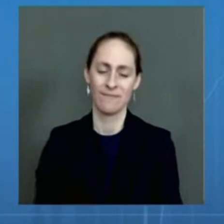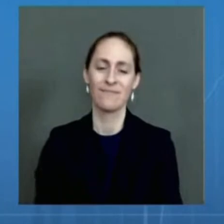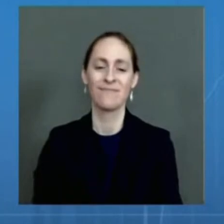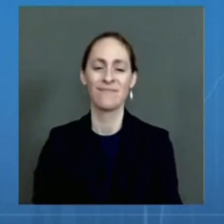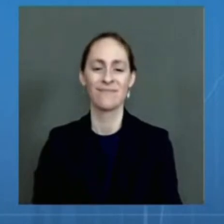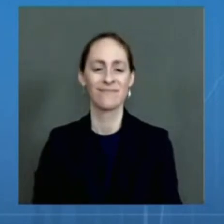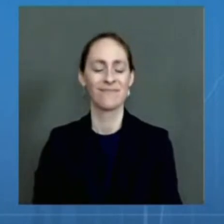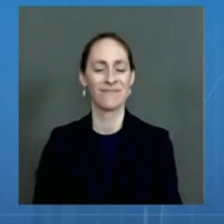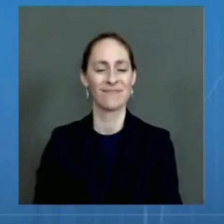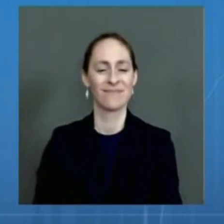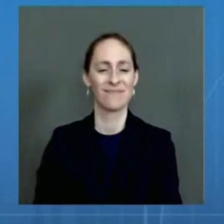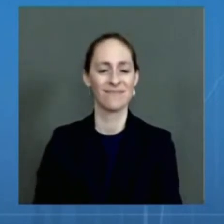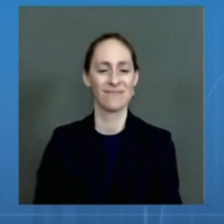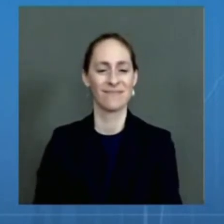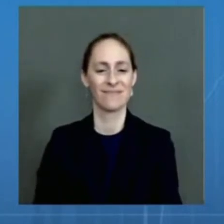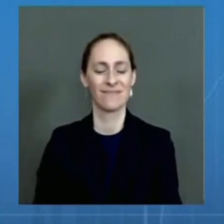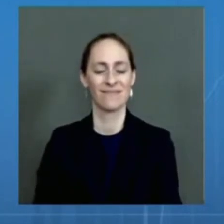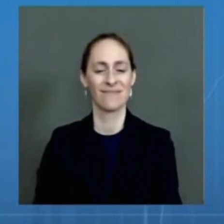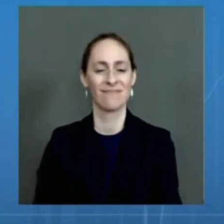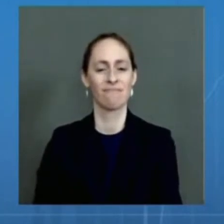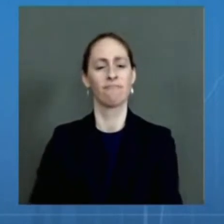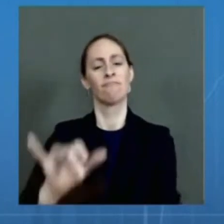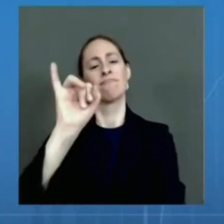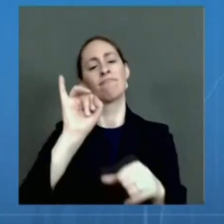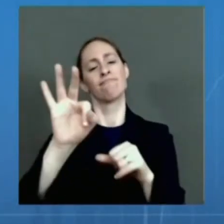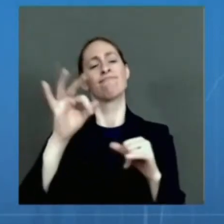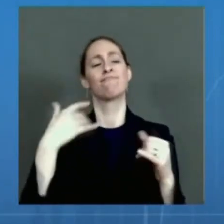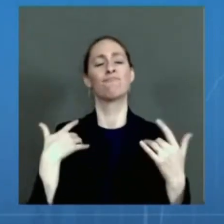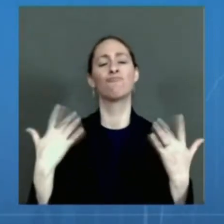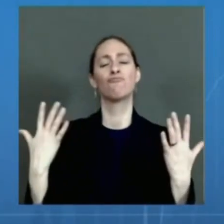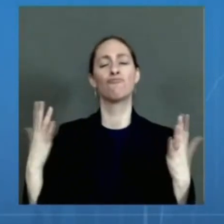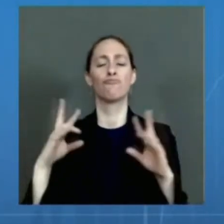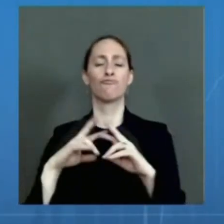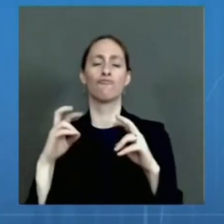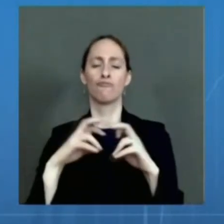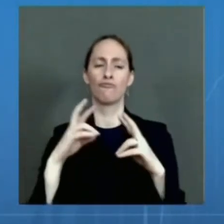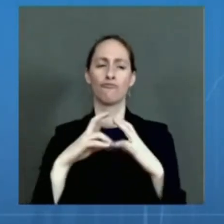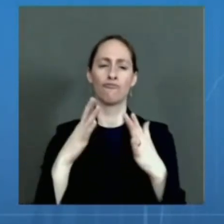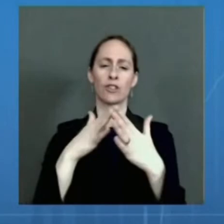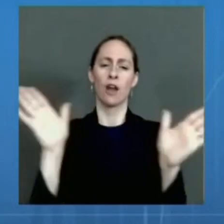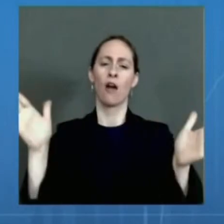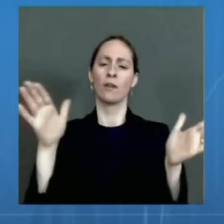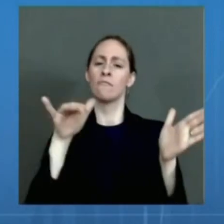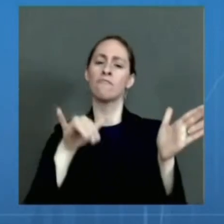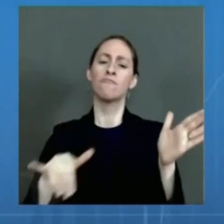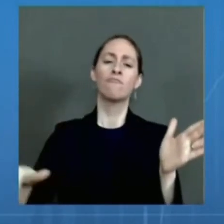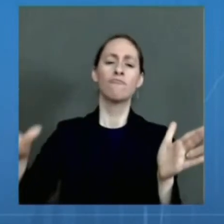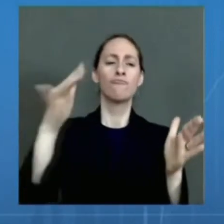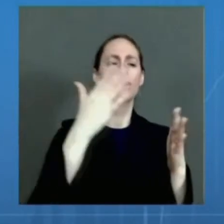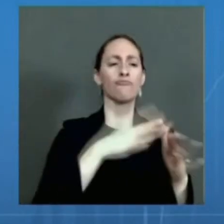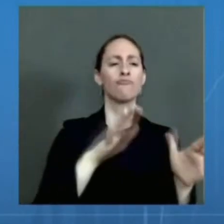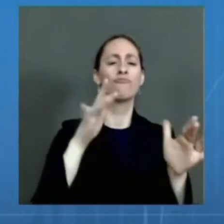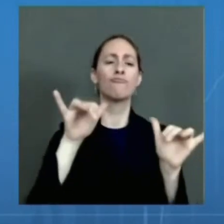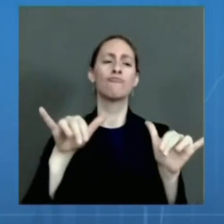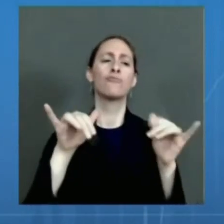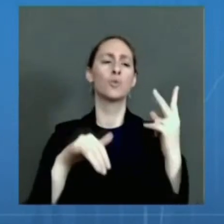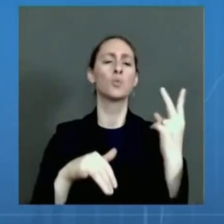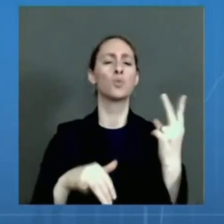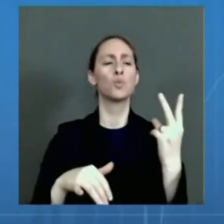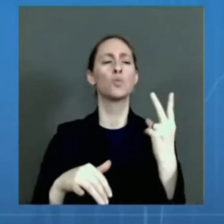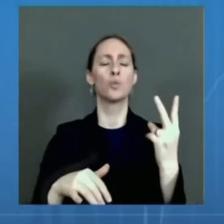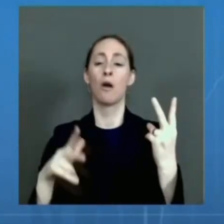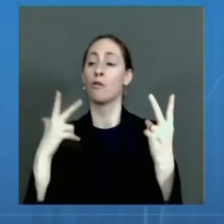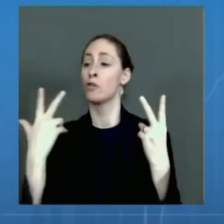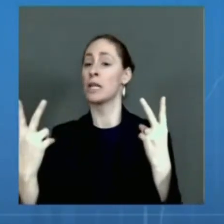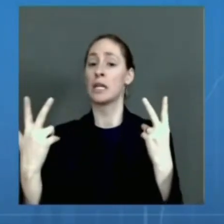VACCINATION AND THEN TAKE A